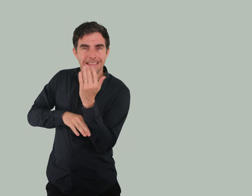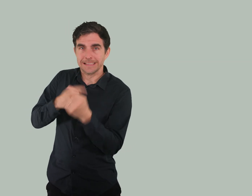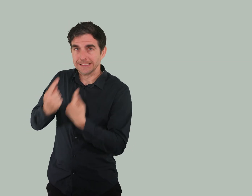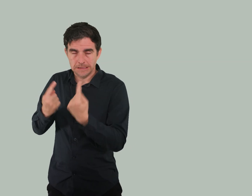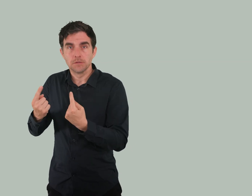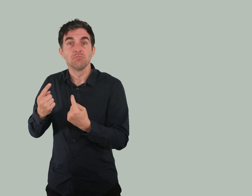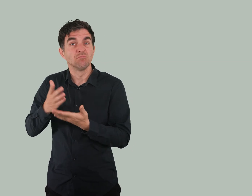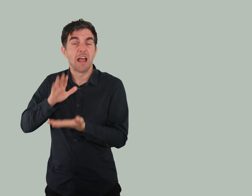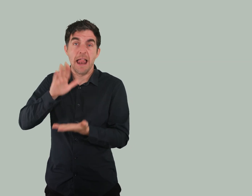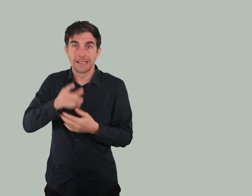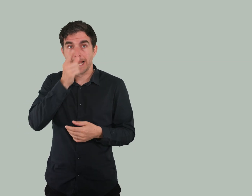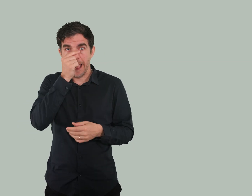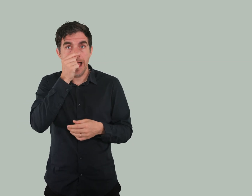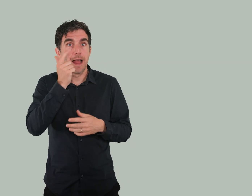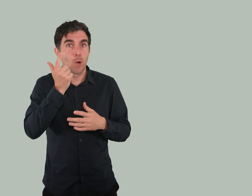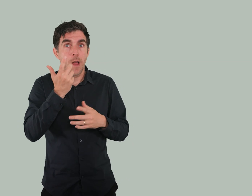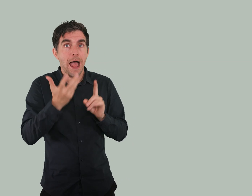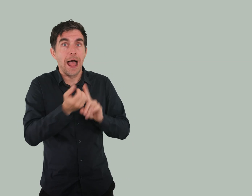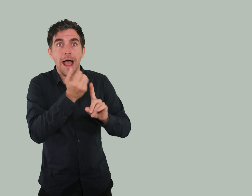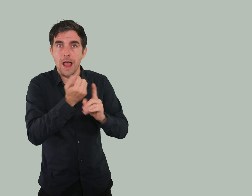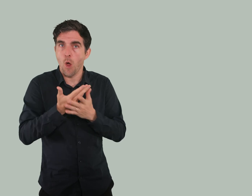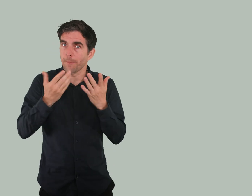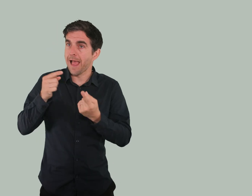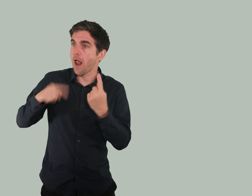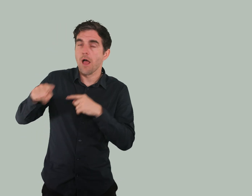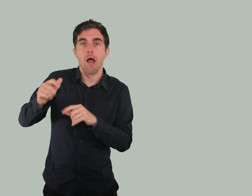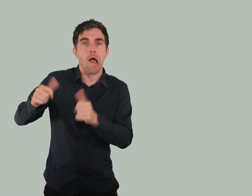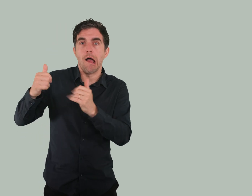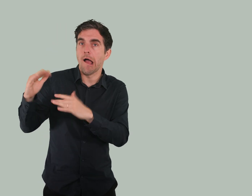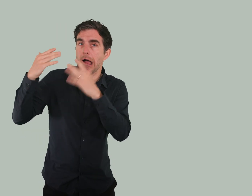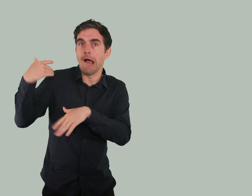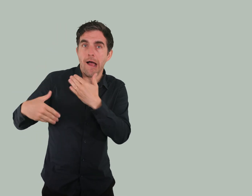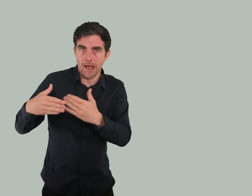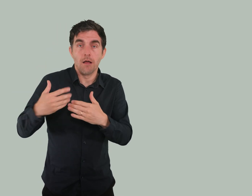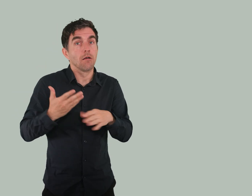are significantly less likely than their better-off peers